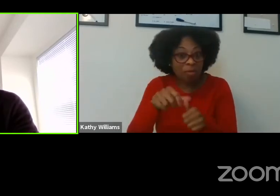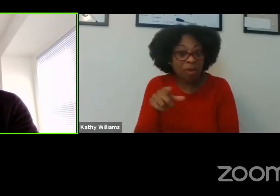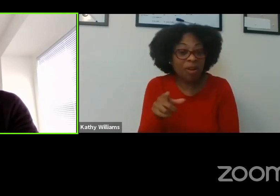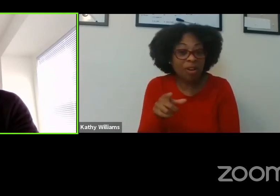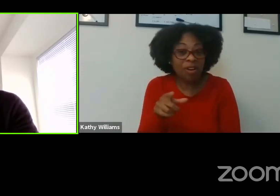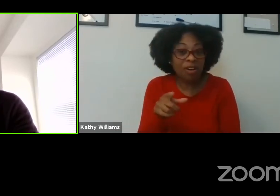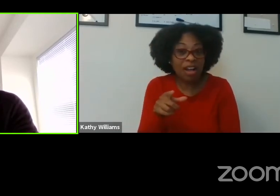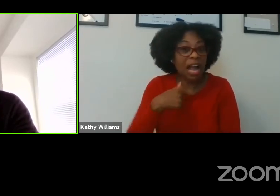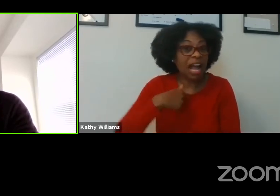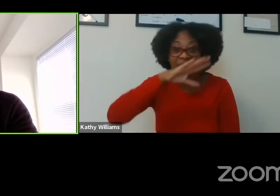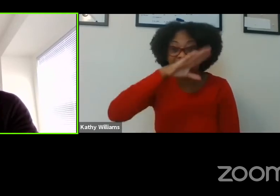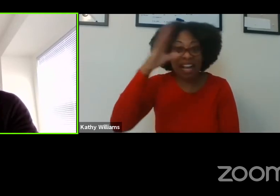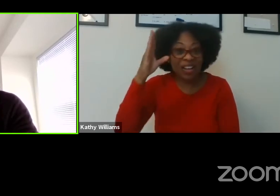I have never been that far.